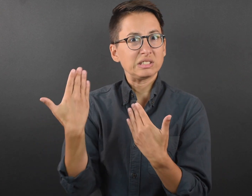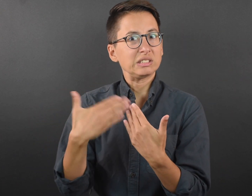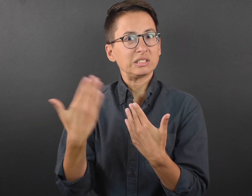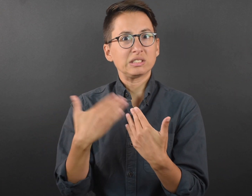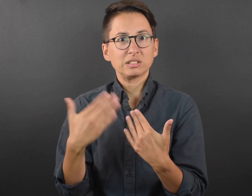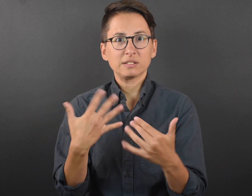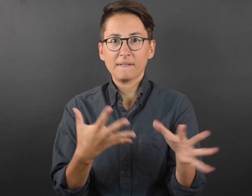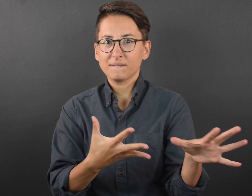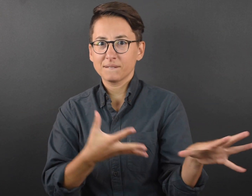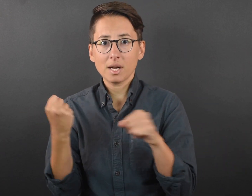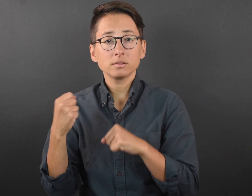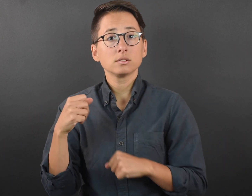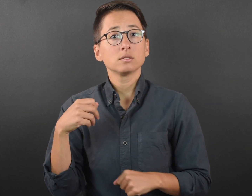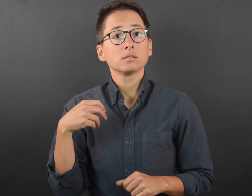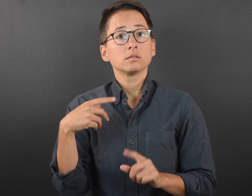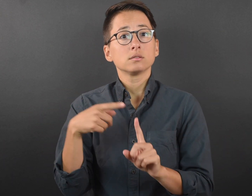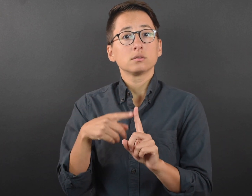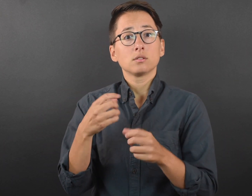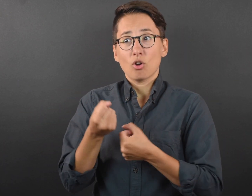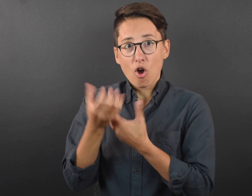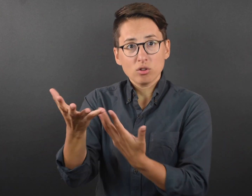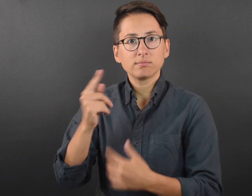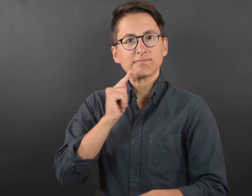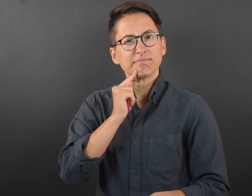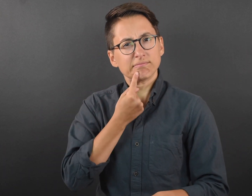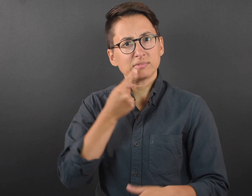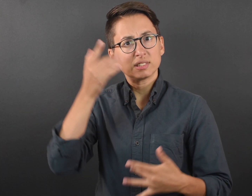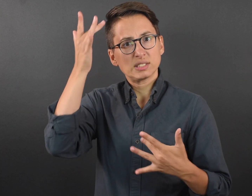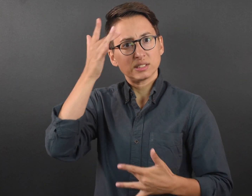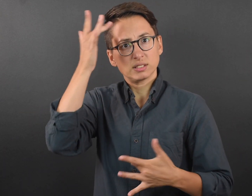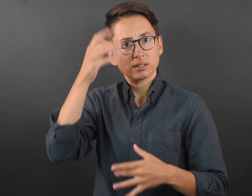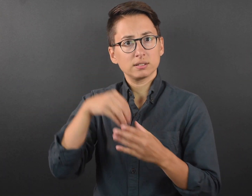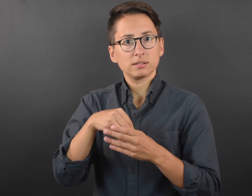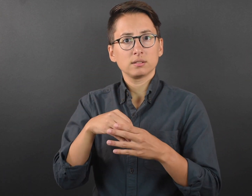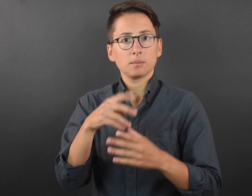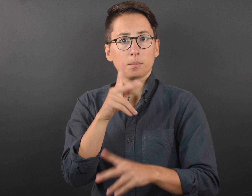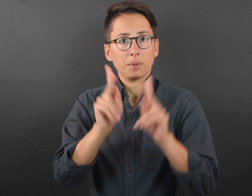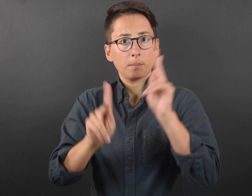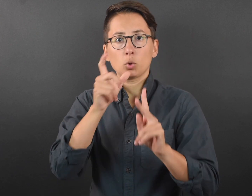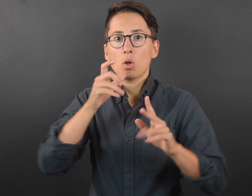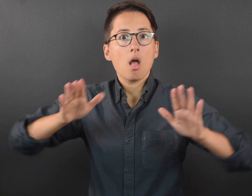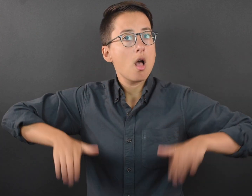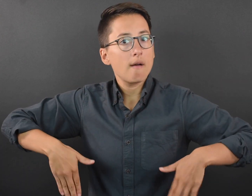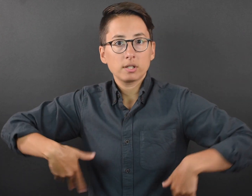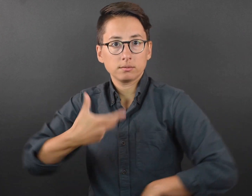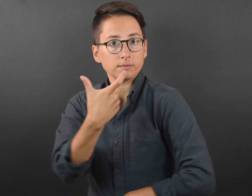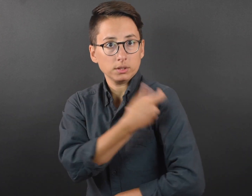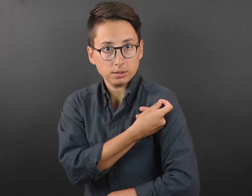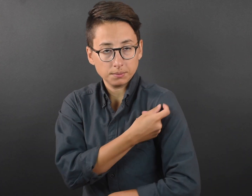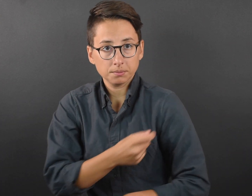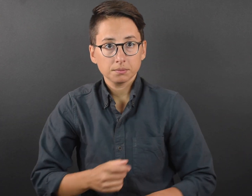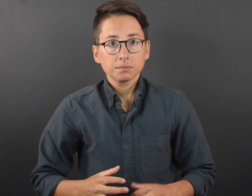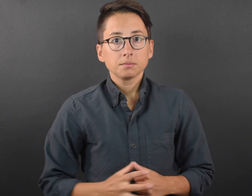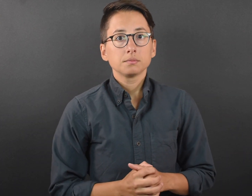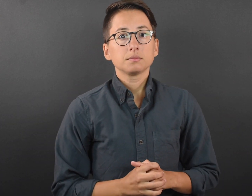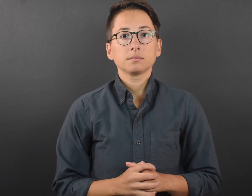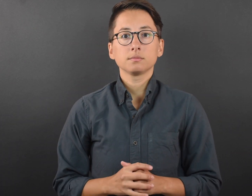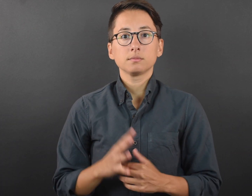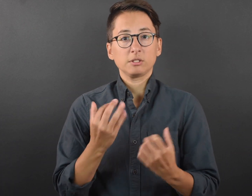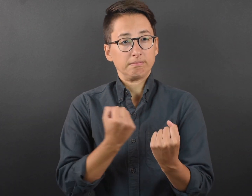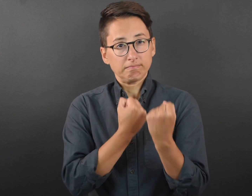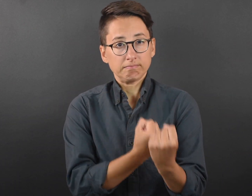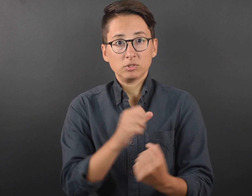easily and may cause more severe disease in unvaccinated people.